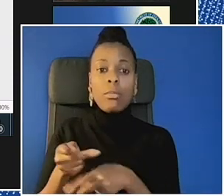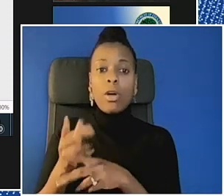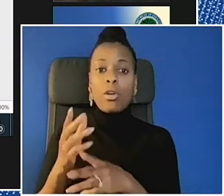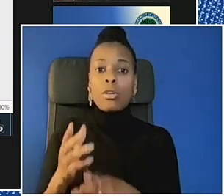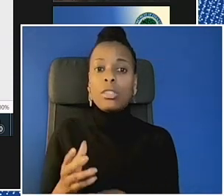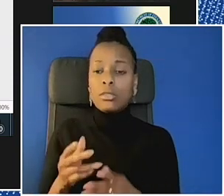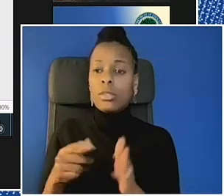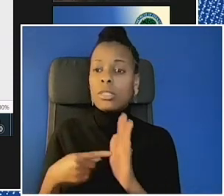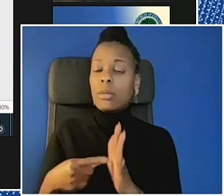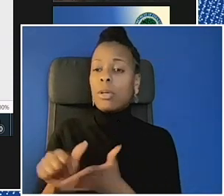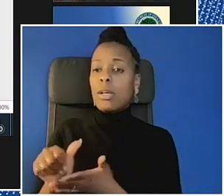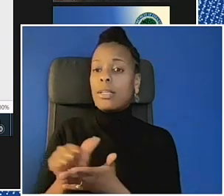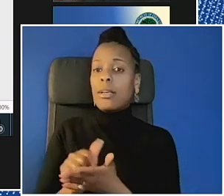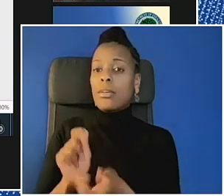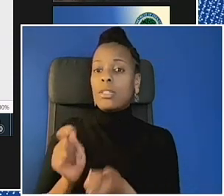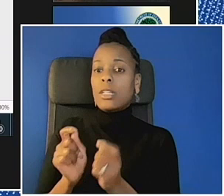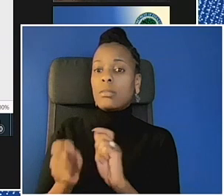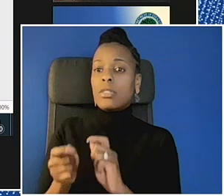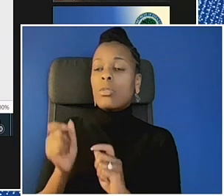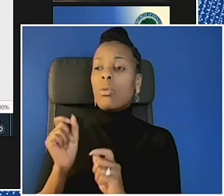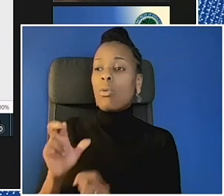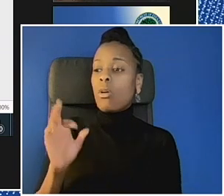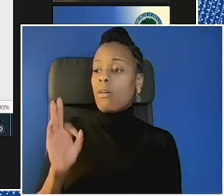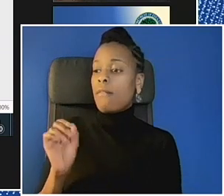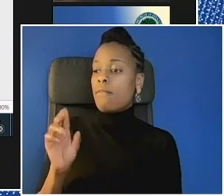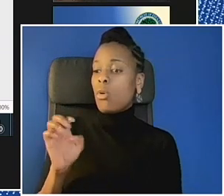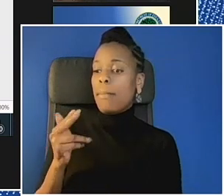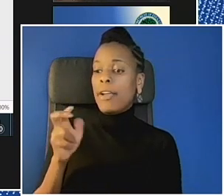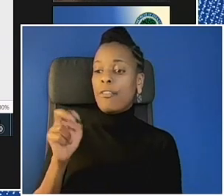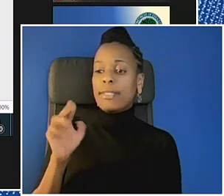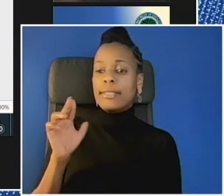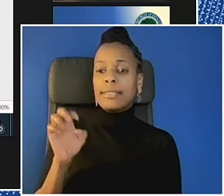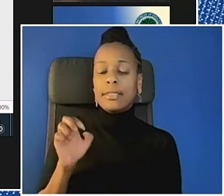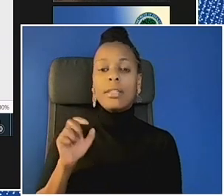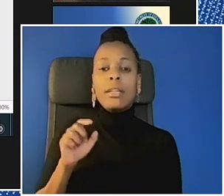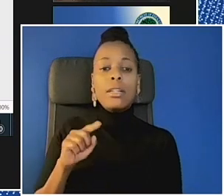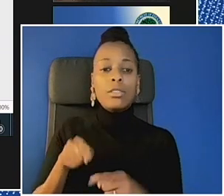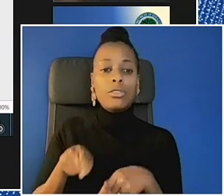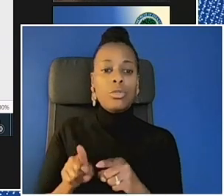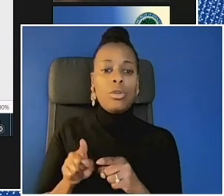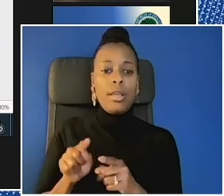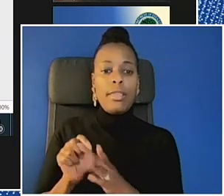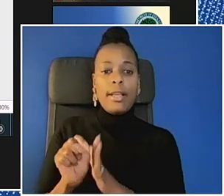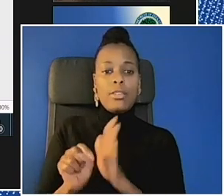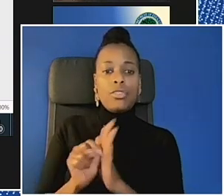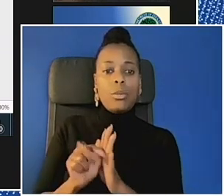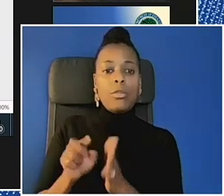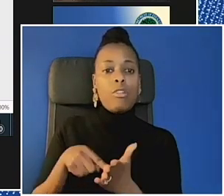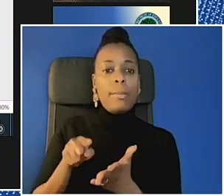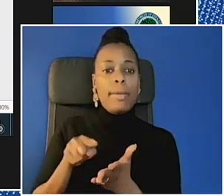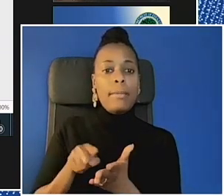borrowers into forbearance in the first months of the return to repayment. We also have processes for individual